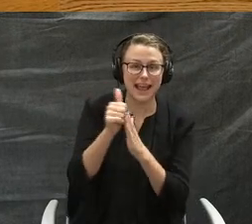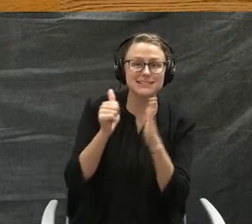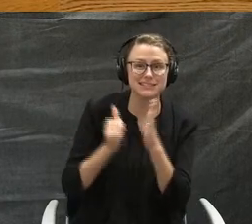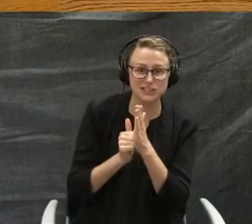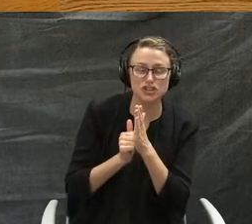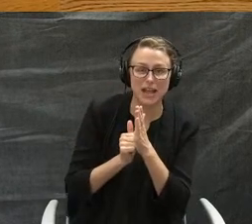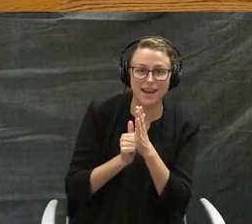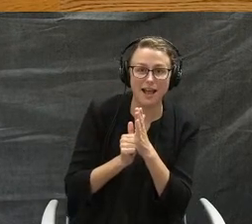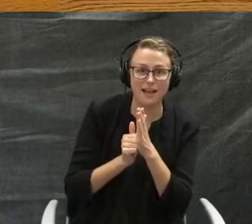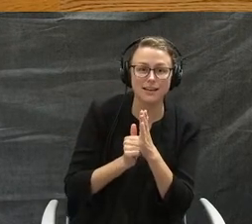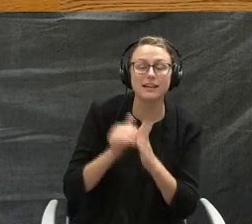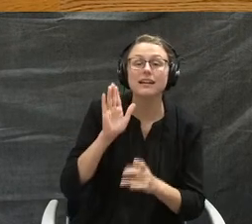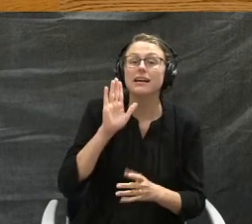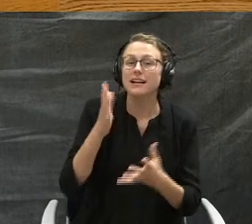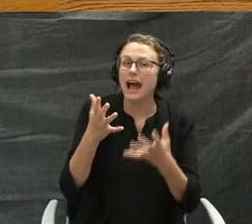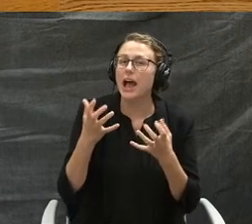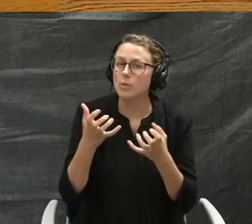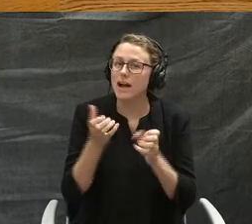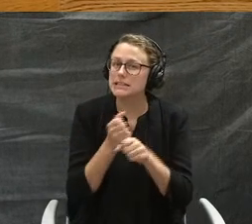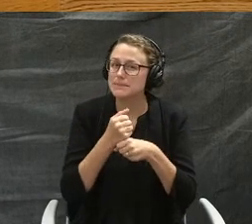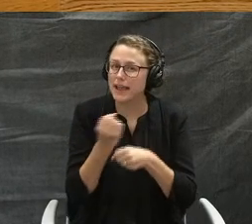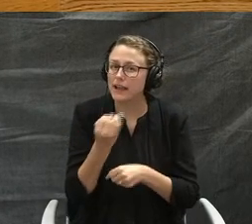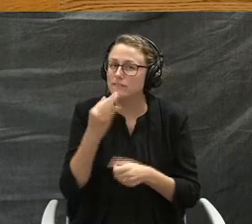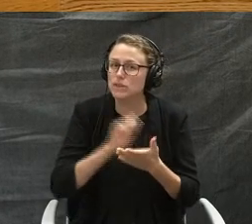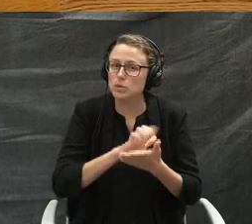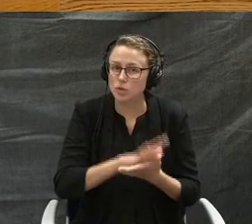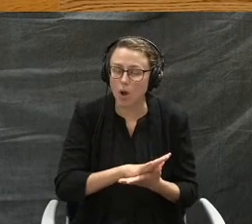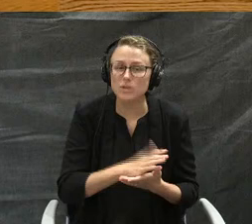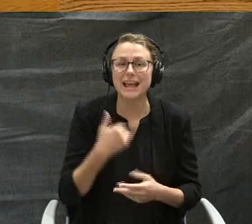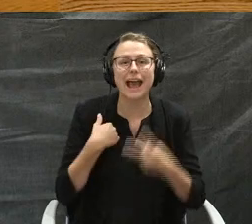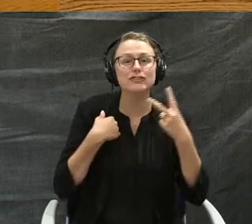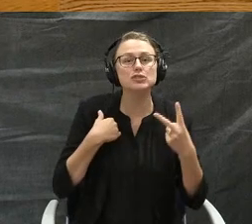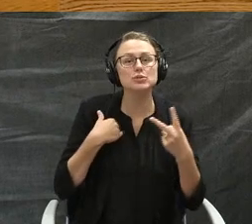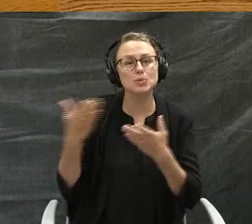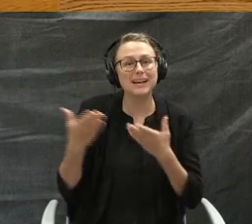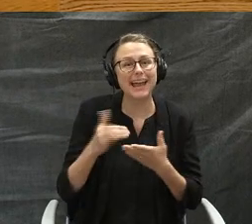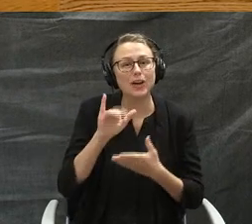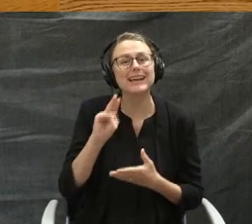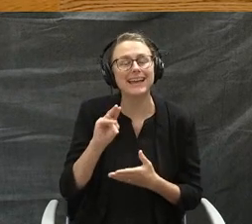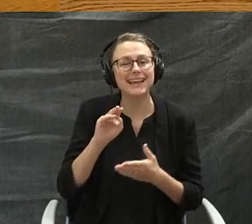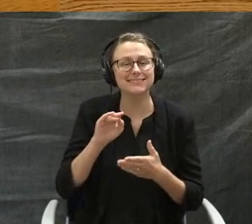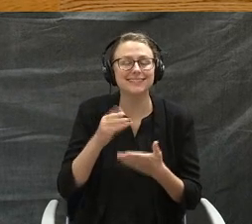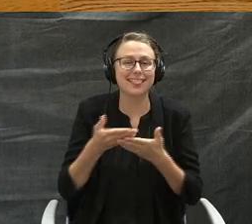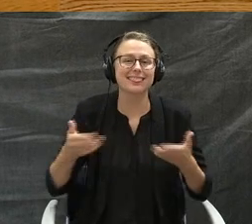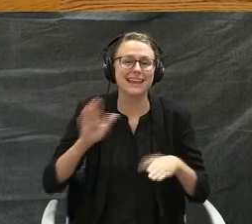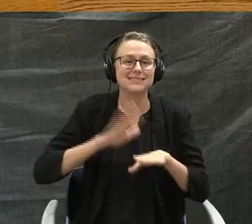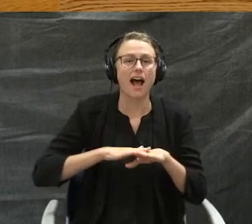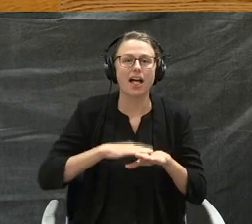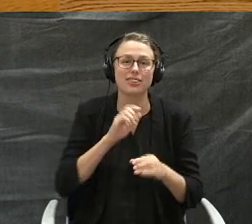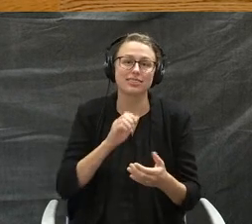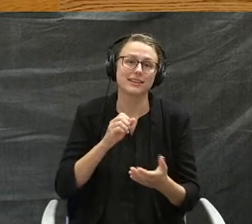agenda, I wanted to make a couple of notes. There were two carrying items on the consent agenda that were sent over to